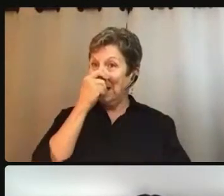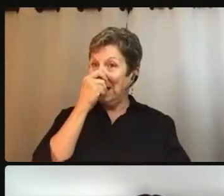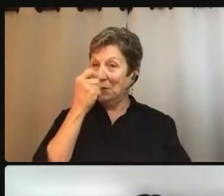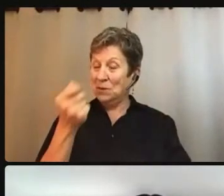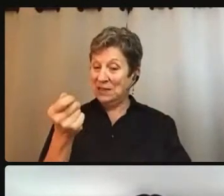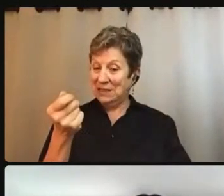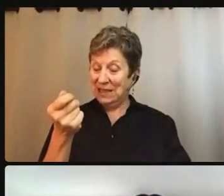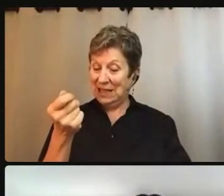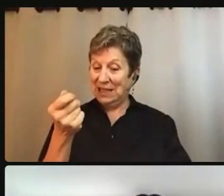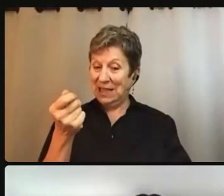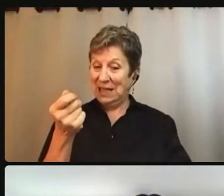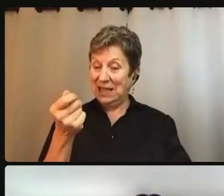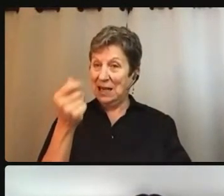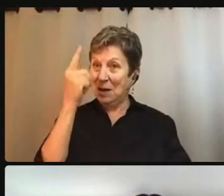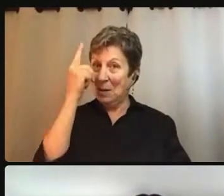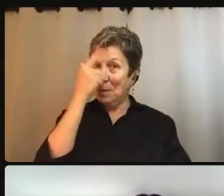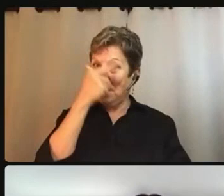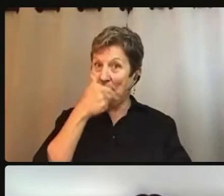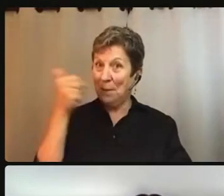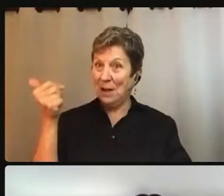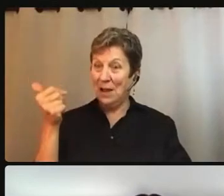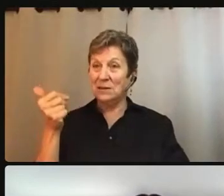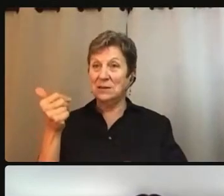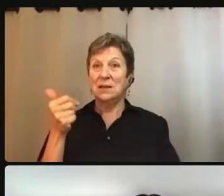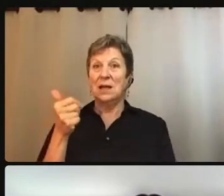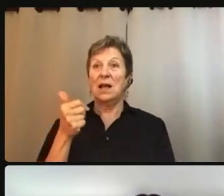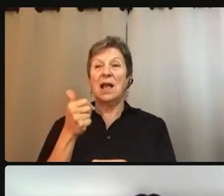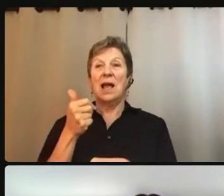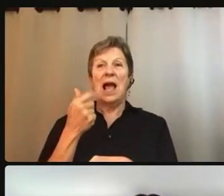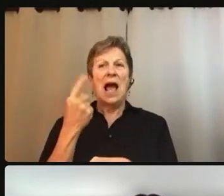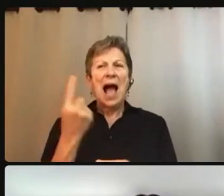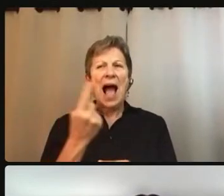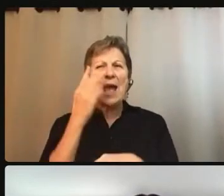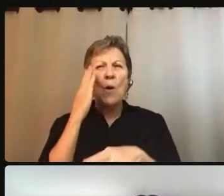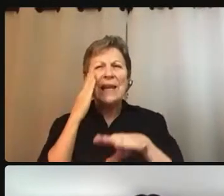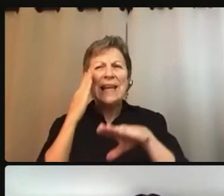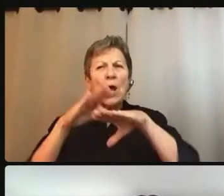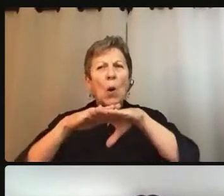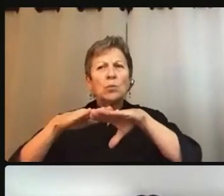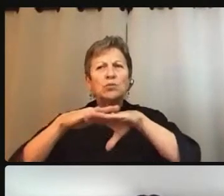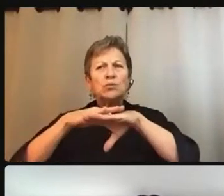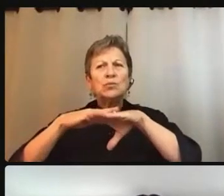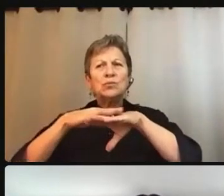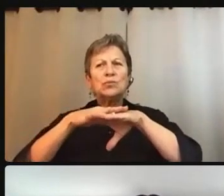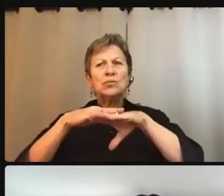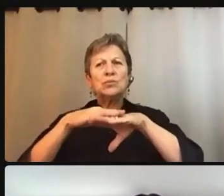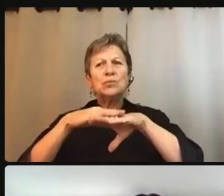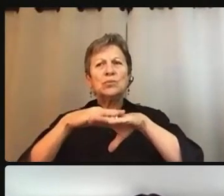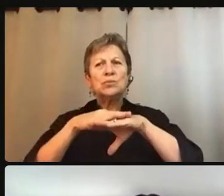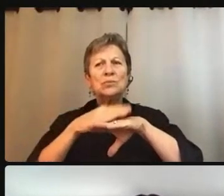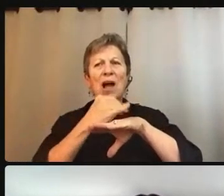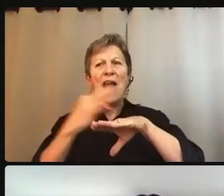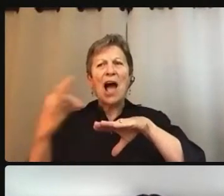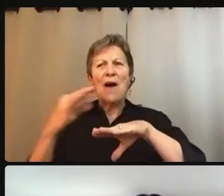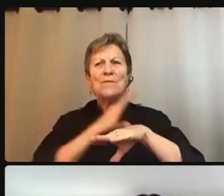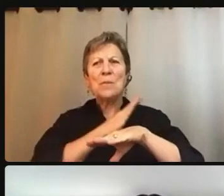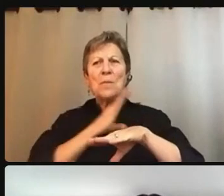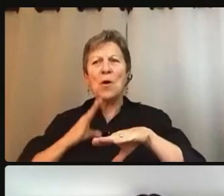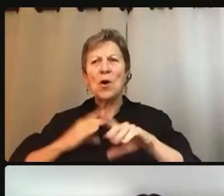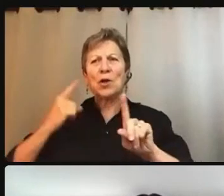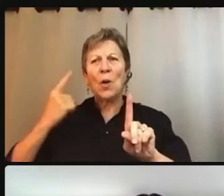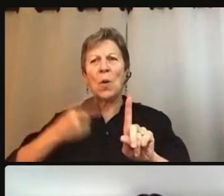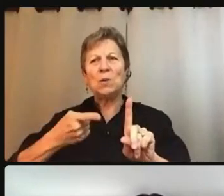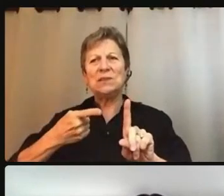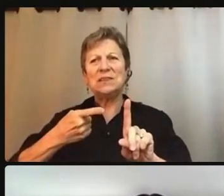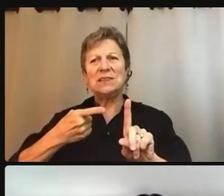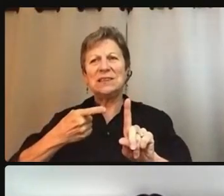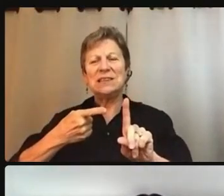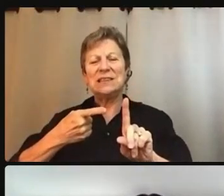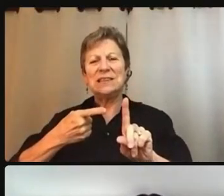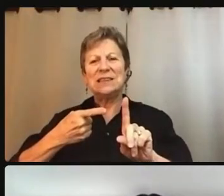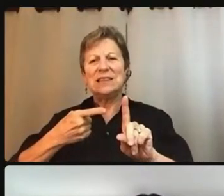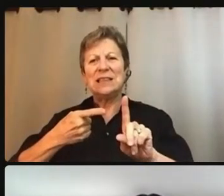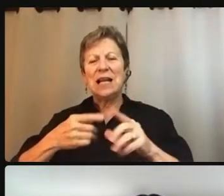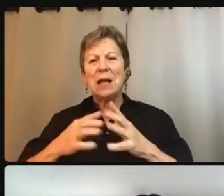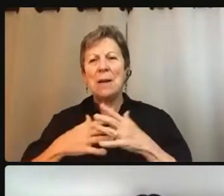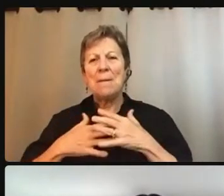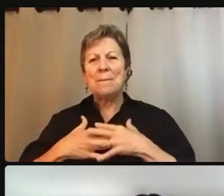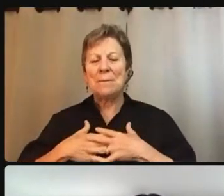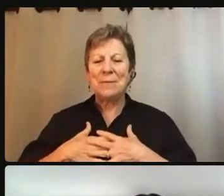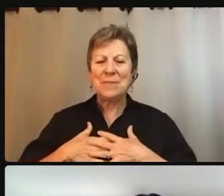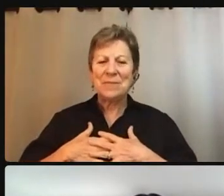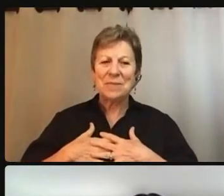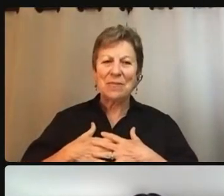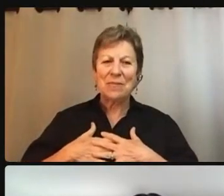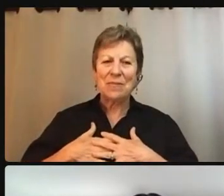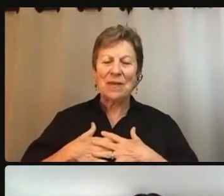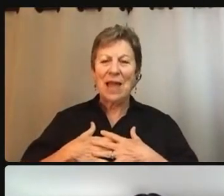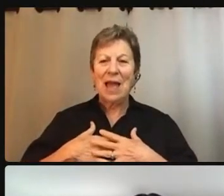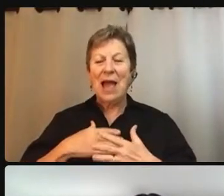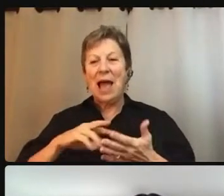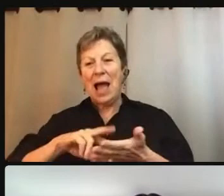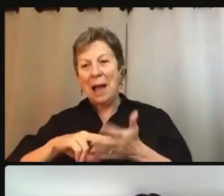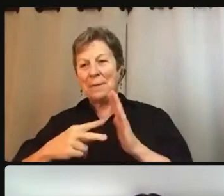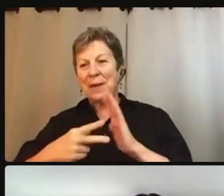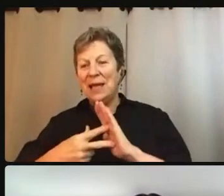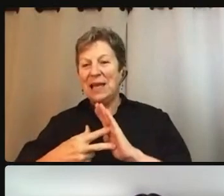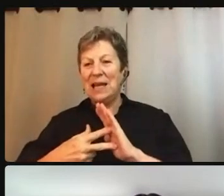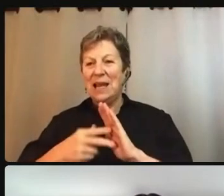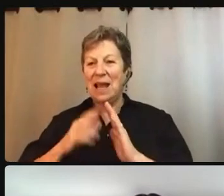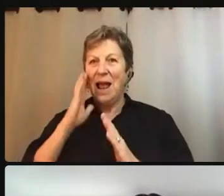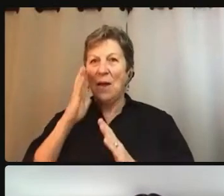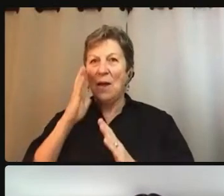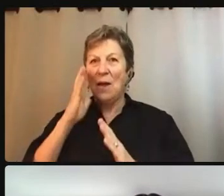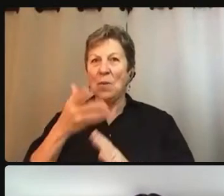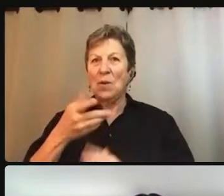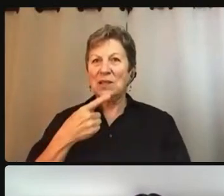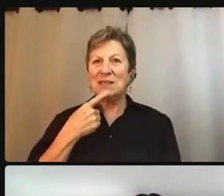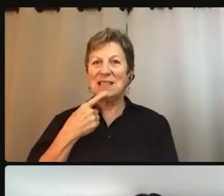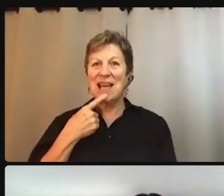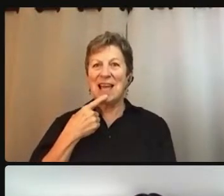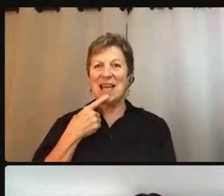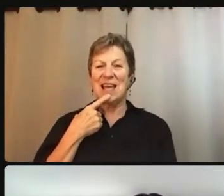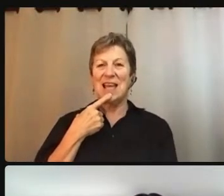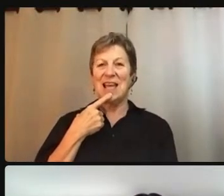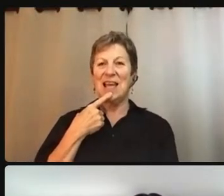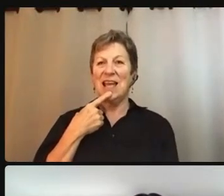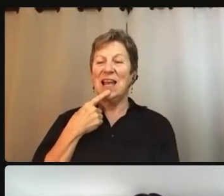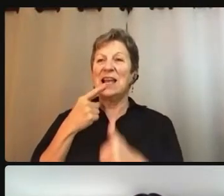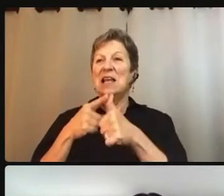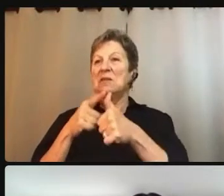SO THIS IS VERY INTERESTING